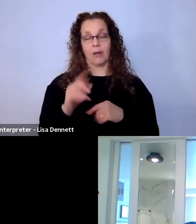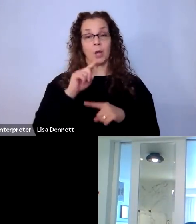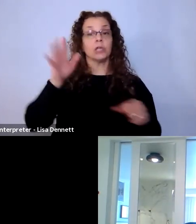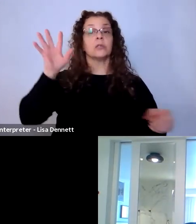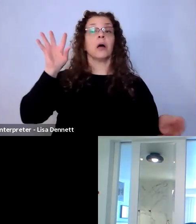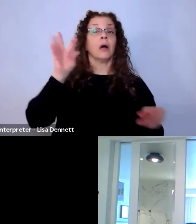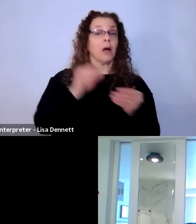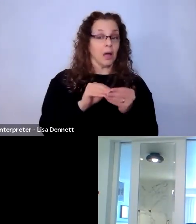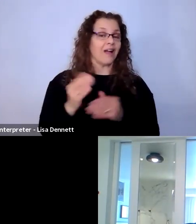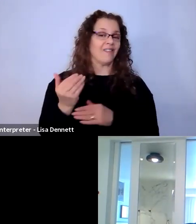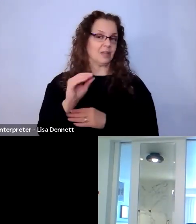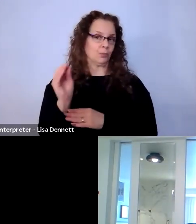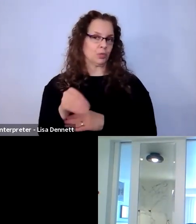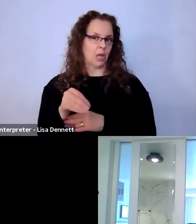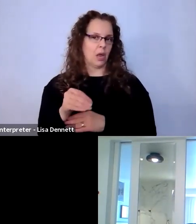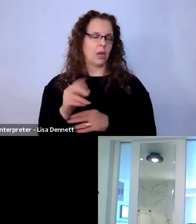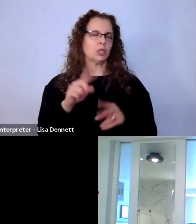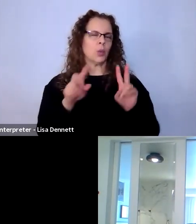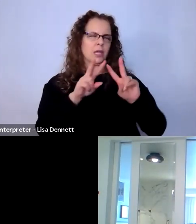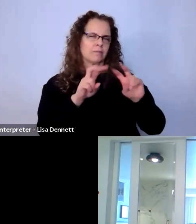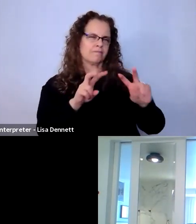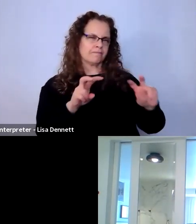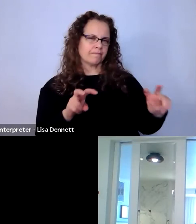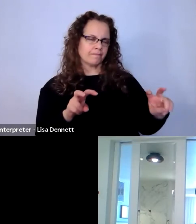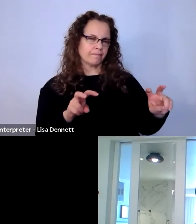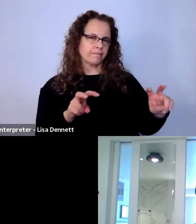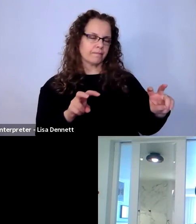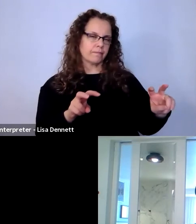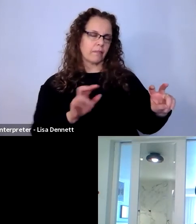What metrics and we looked at, who is like how many people were enabling